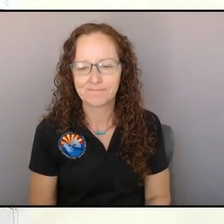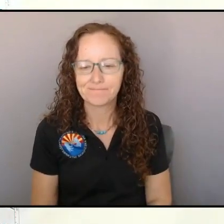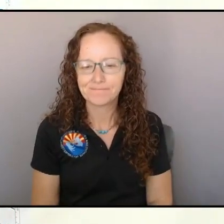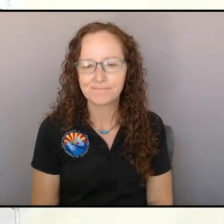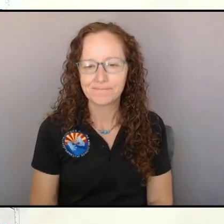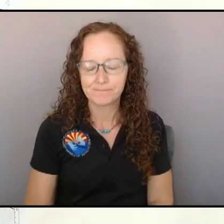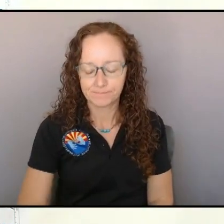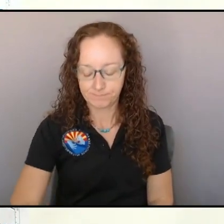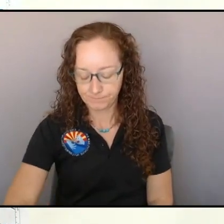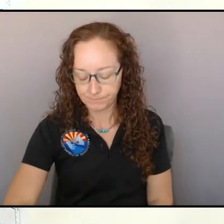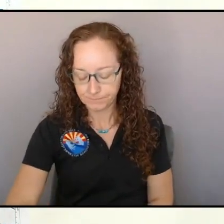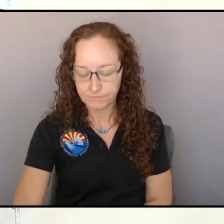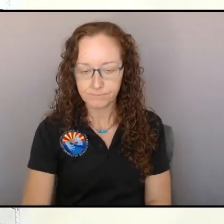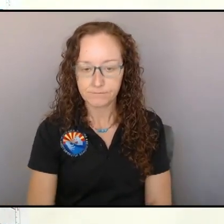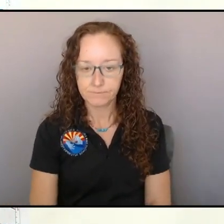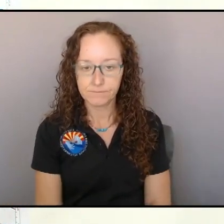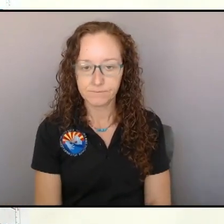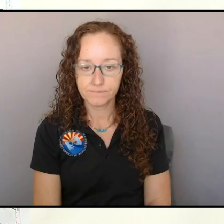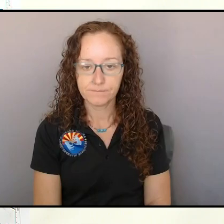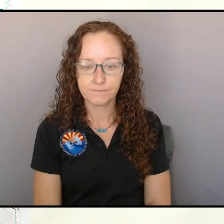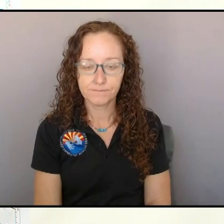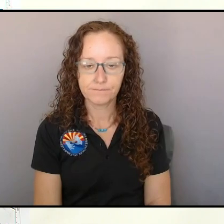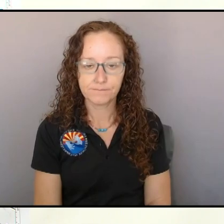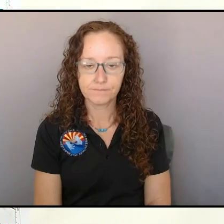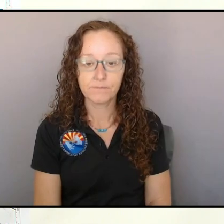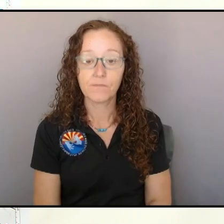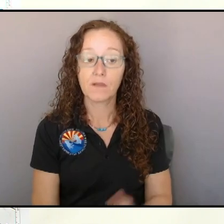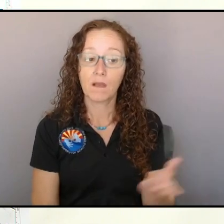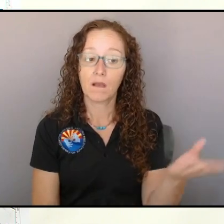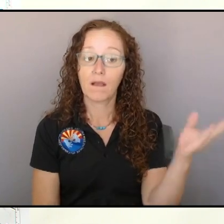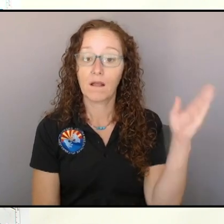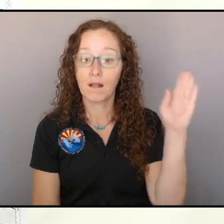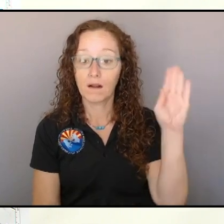we're going into the day today, this is zoomed in quite a bit